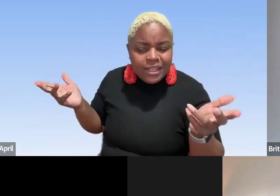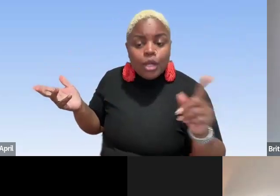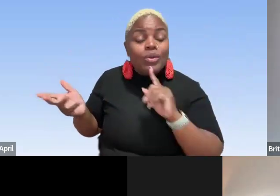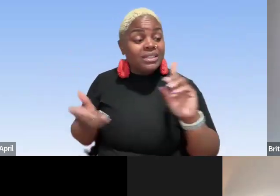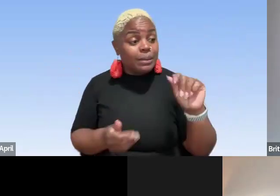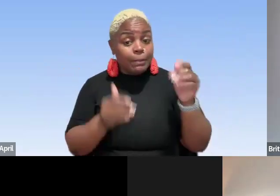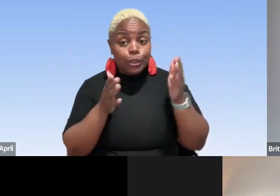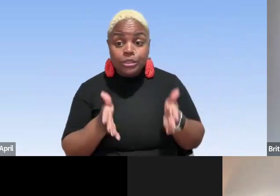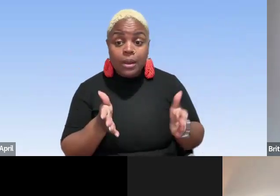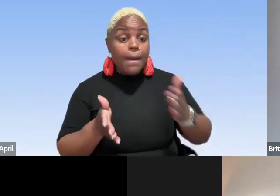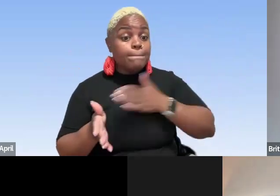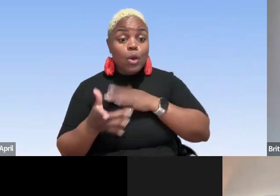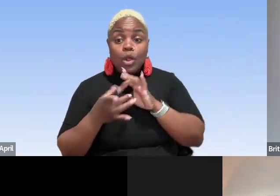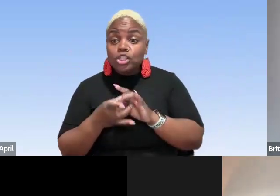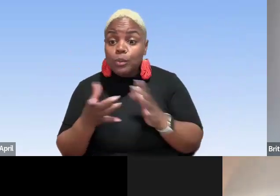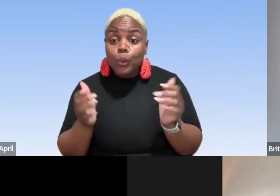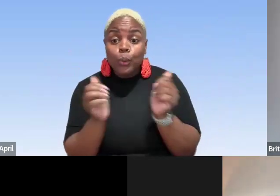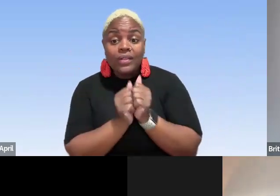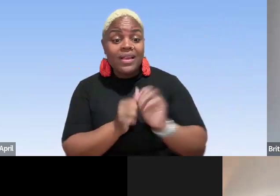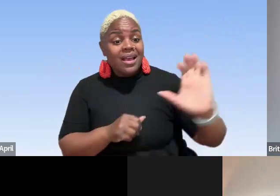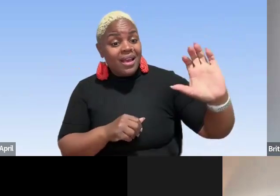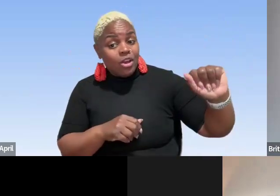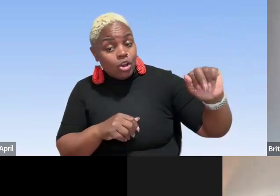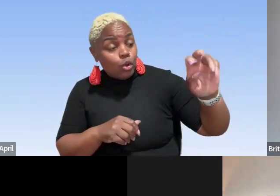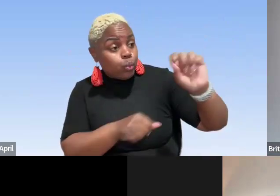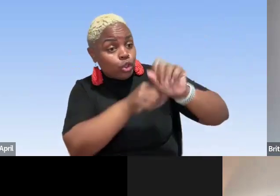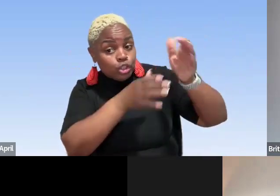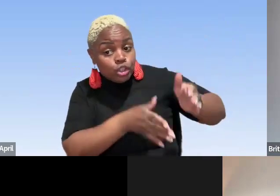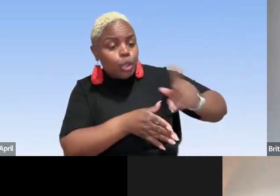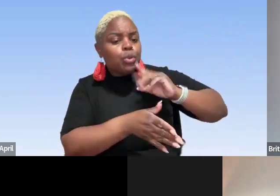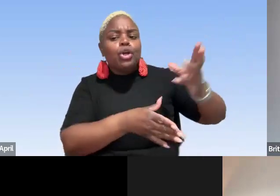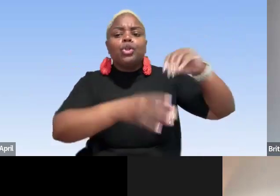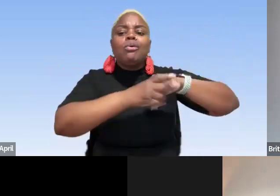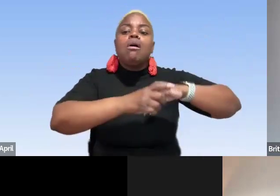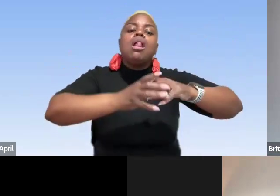comes with a lot of oppression and ableism, and a lot of layers of,